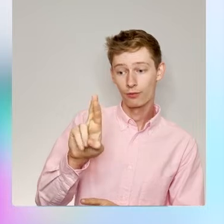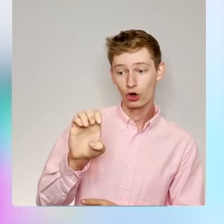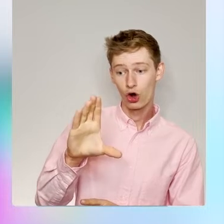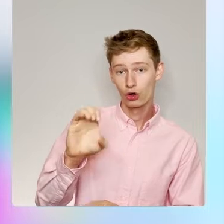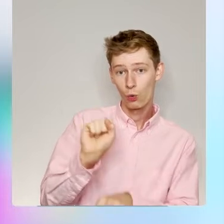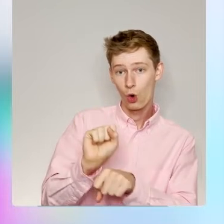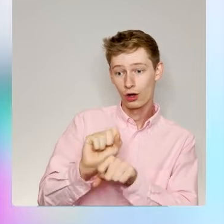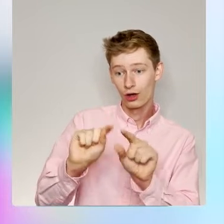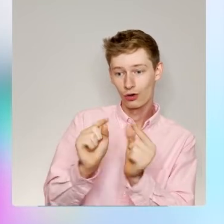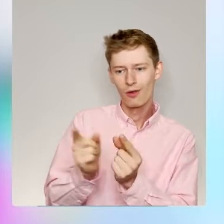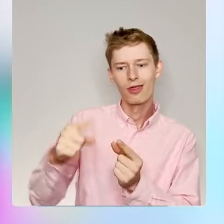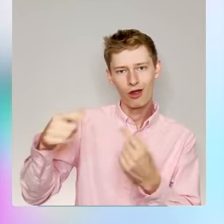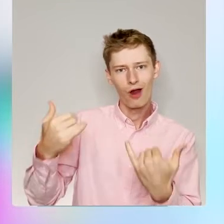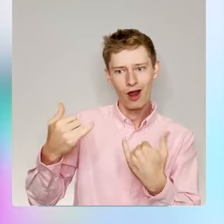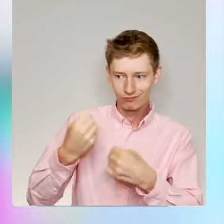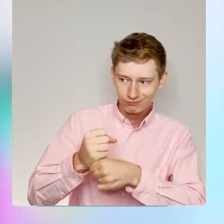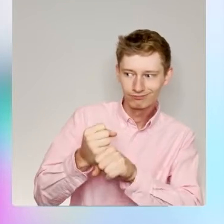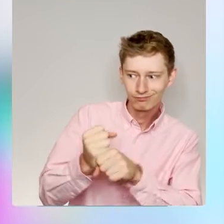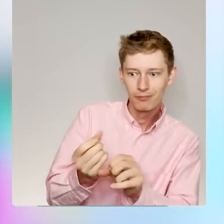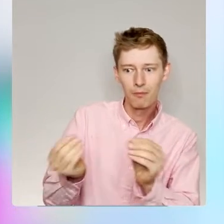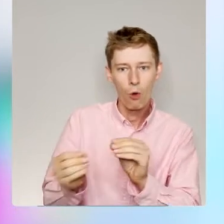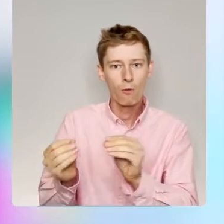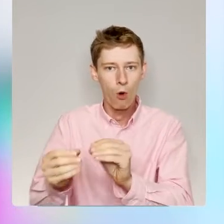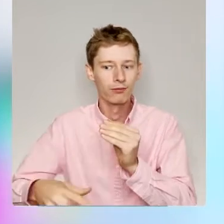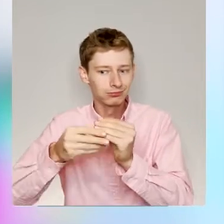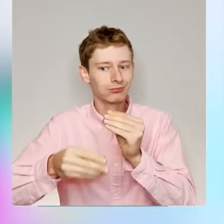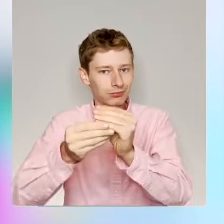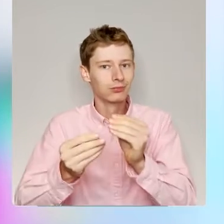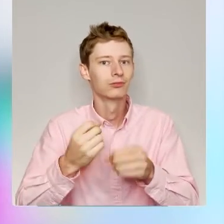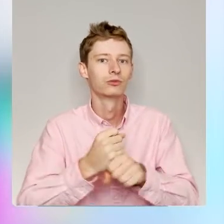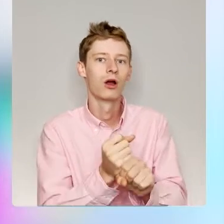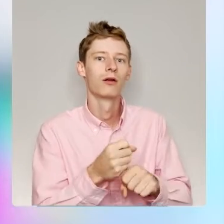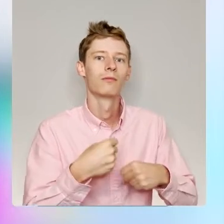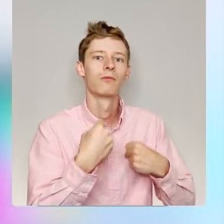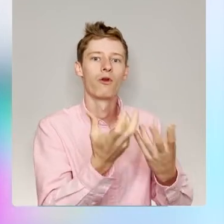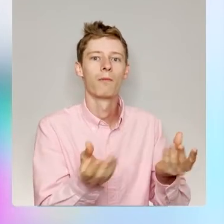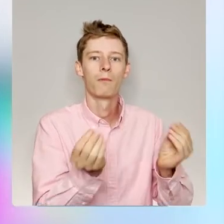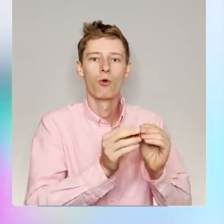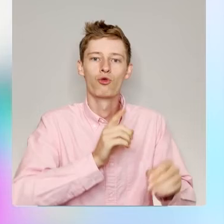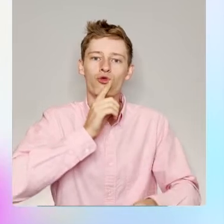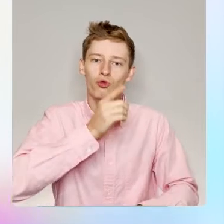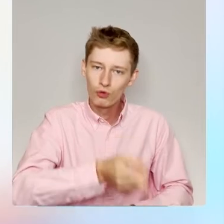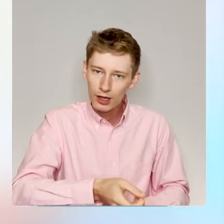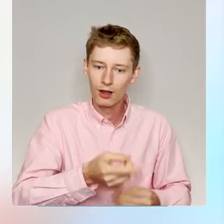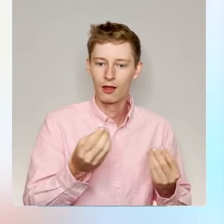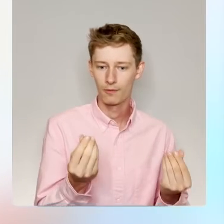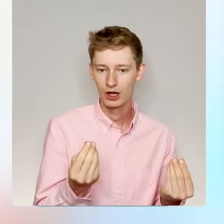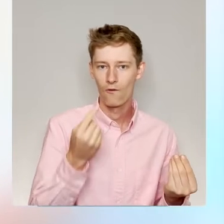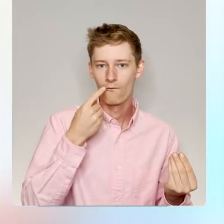What about textures? They're just images, so you can use PNG or JPEG, right? Sure, you can,